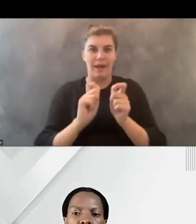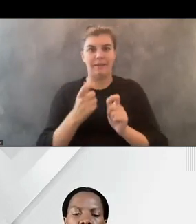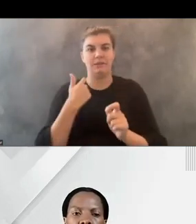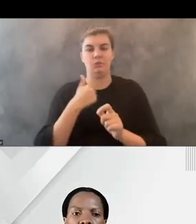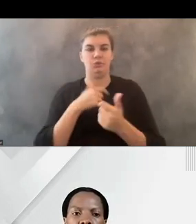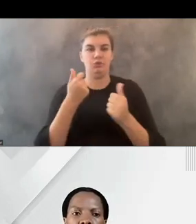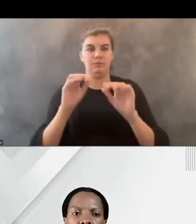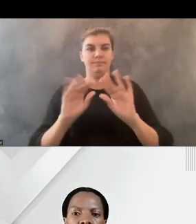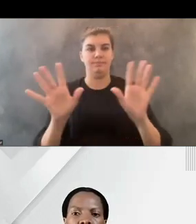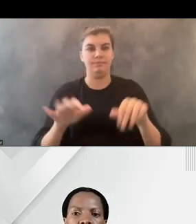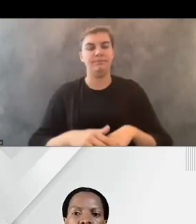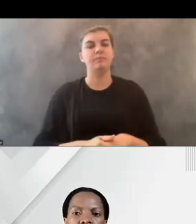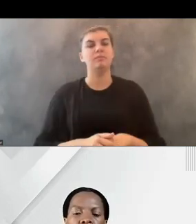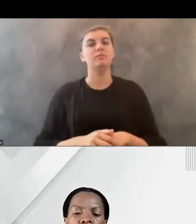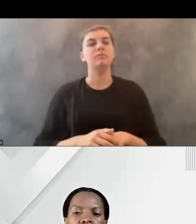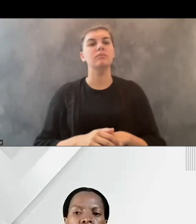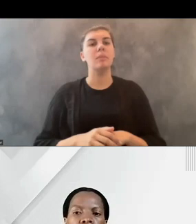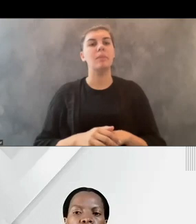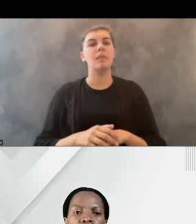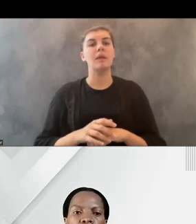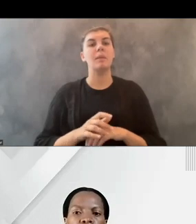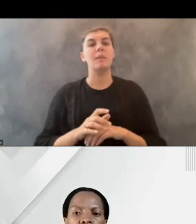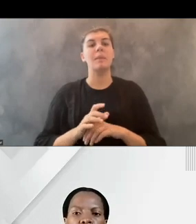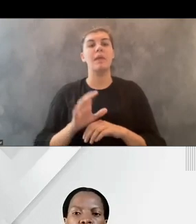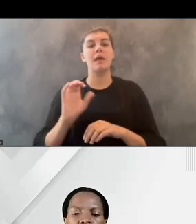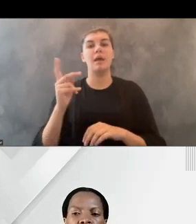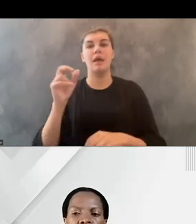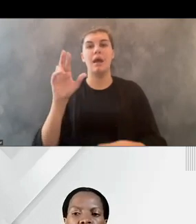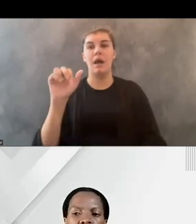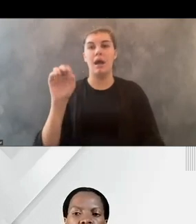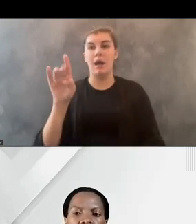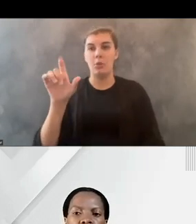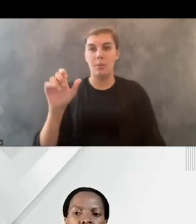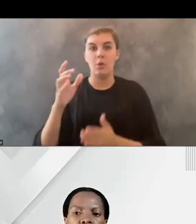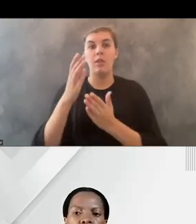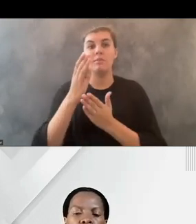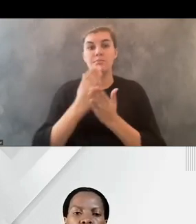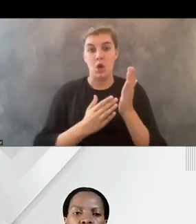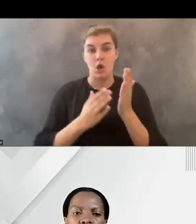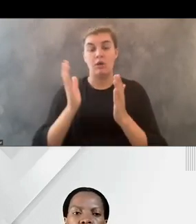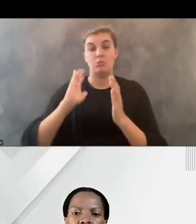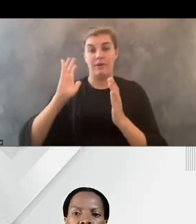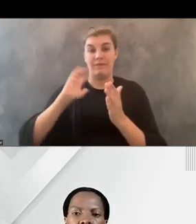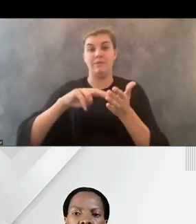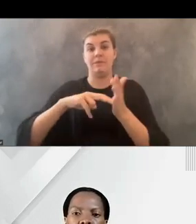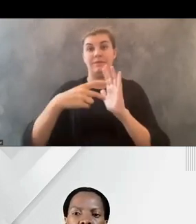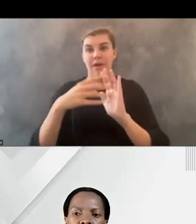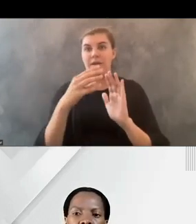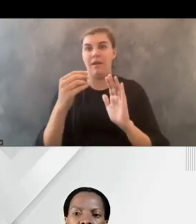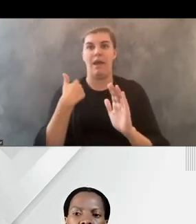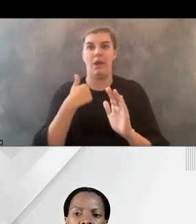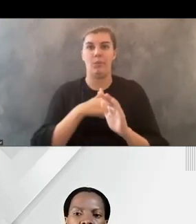to POWAG. Operable part was previously defined in the proposed rule and edited for clarity in the